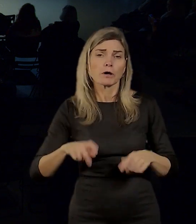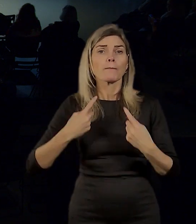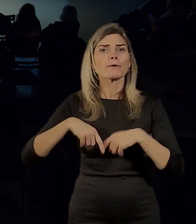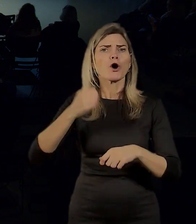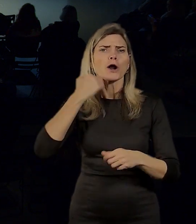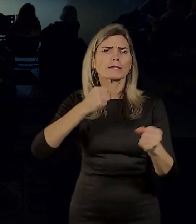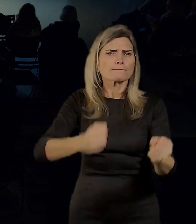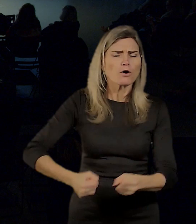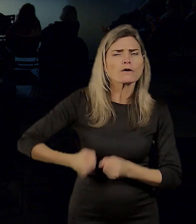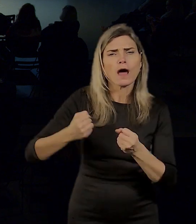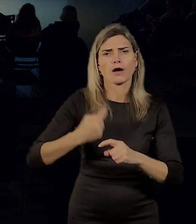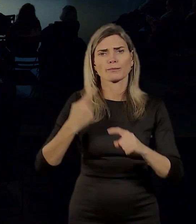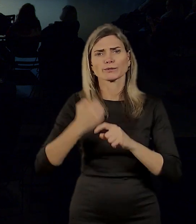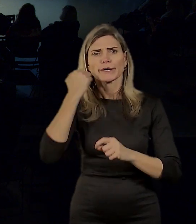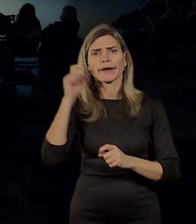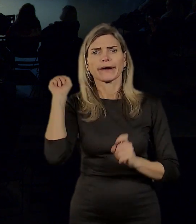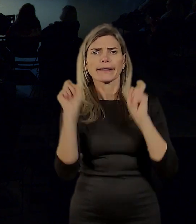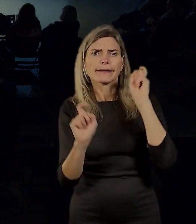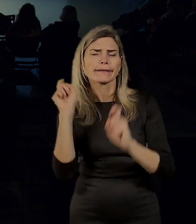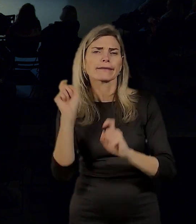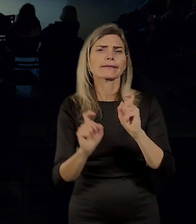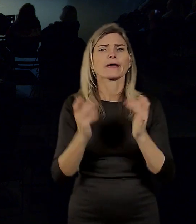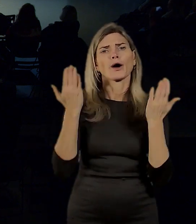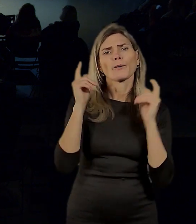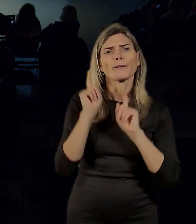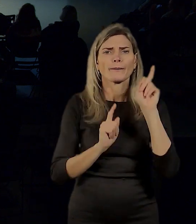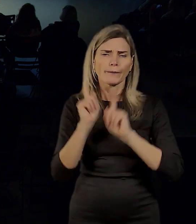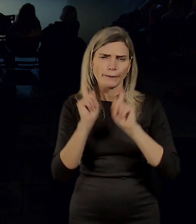we think that a high-quality space should have its own facilities. This means that we are embedding